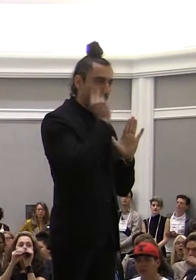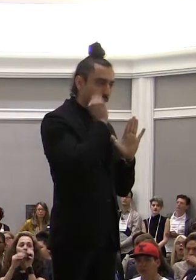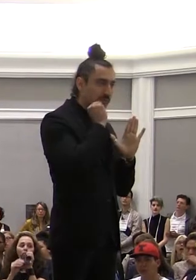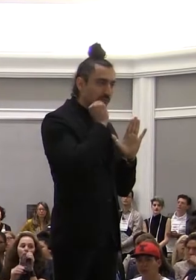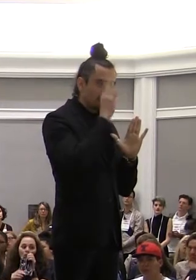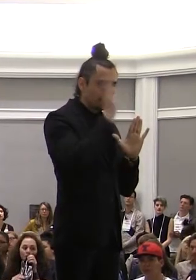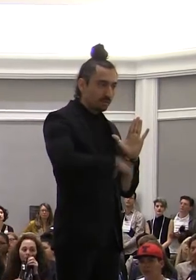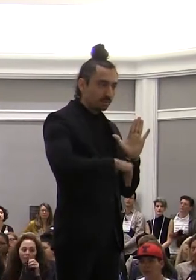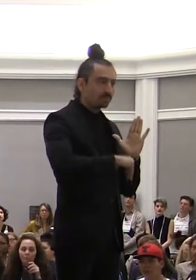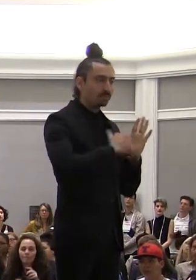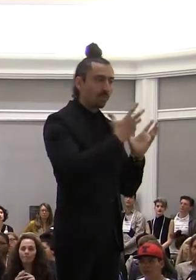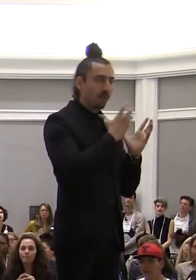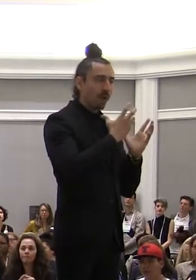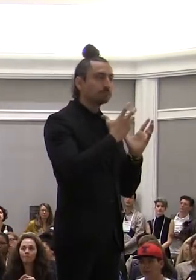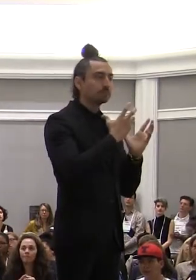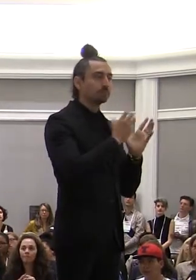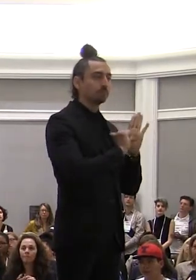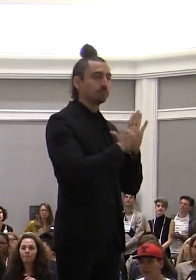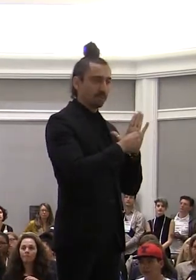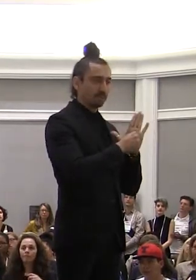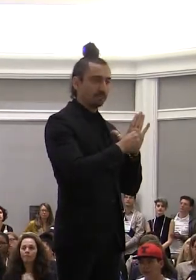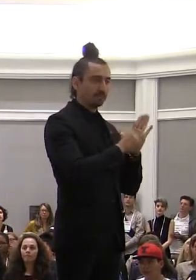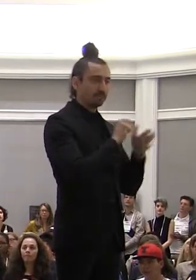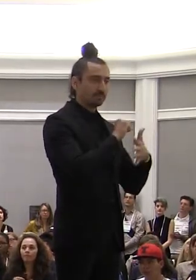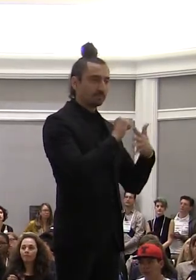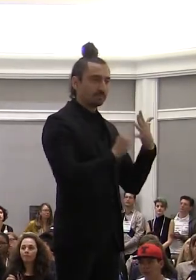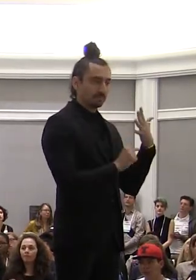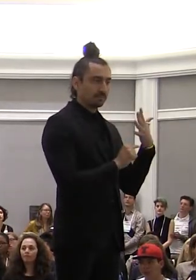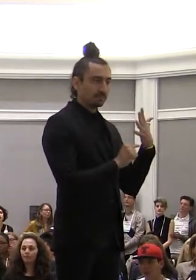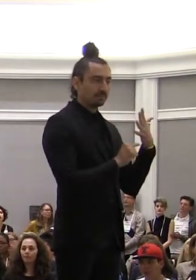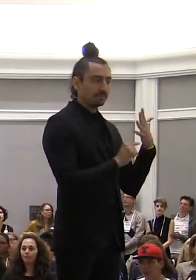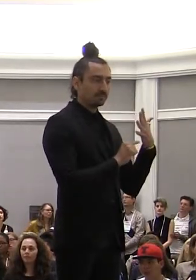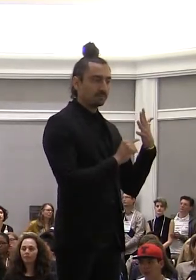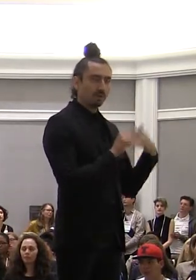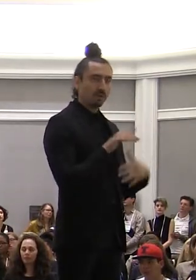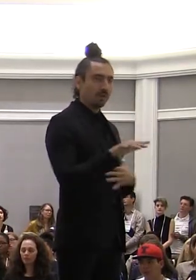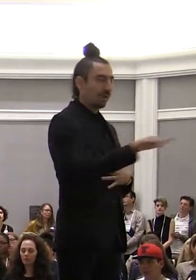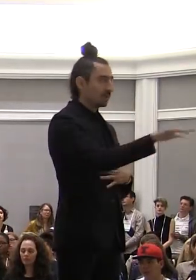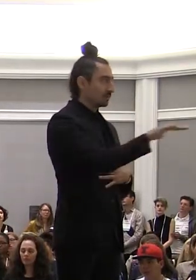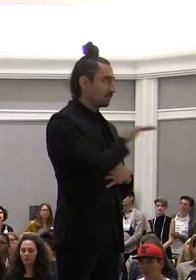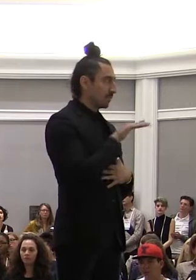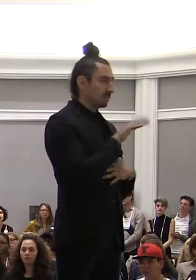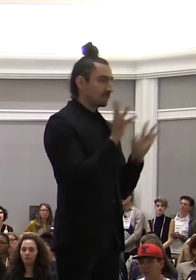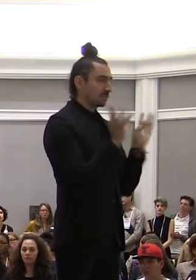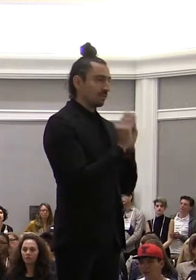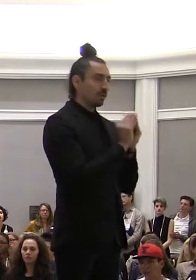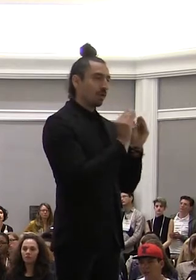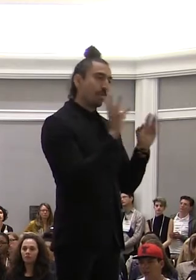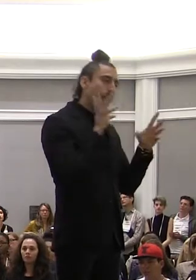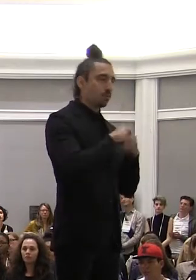to outline some of the ways we try to make our space throughout the conference, a more inclusive one together.